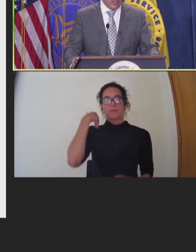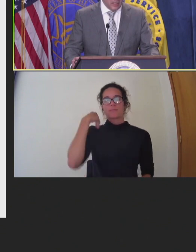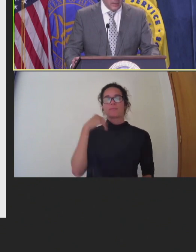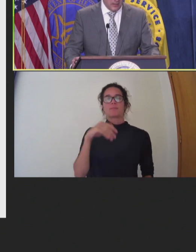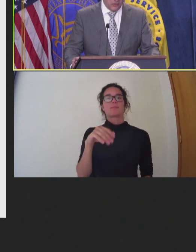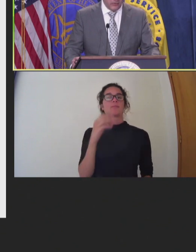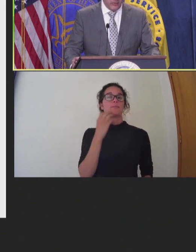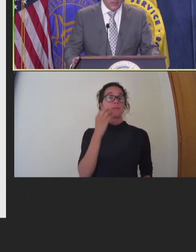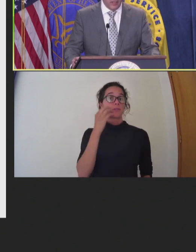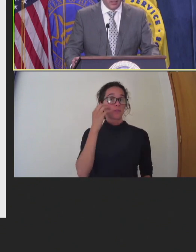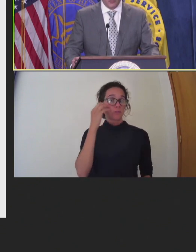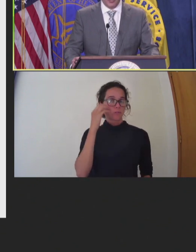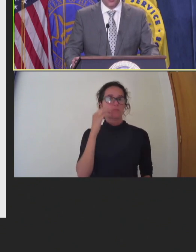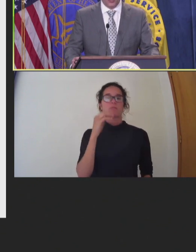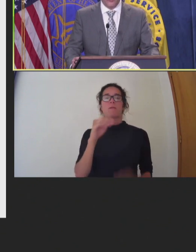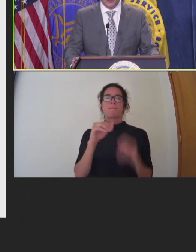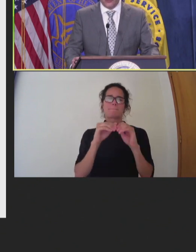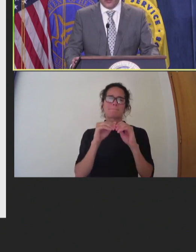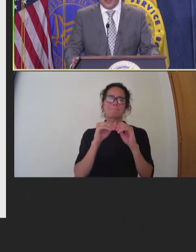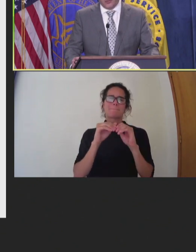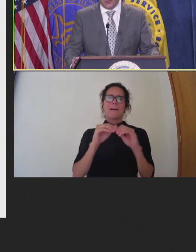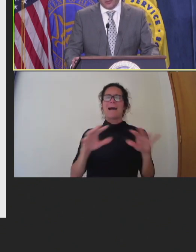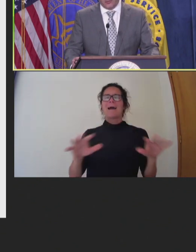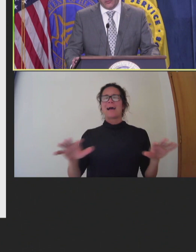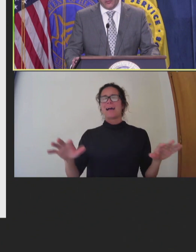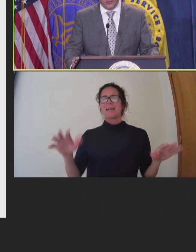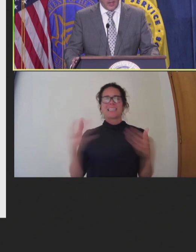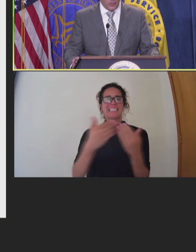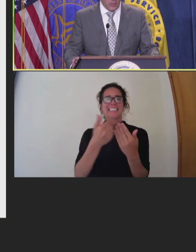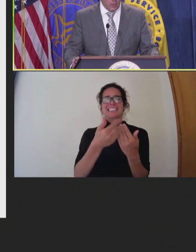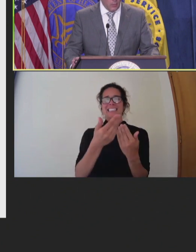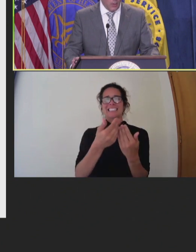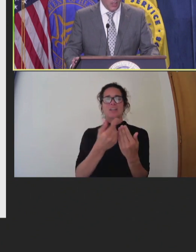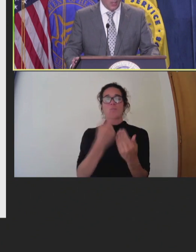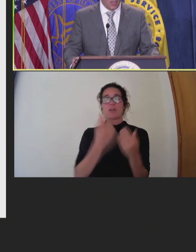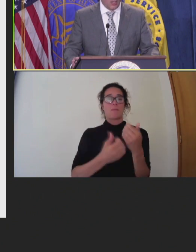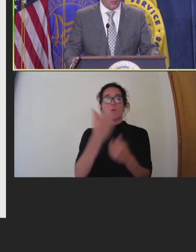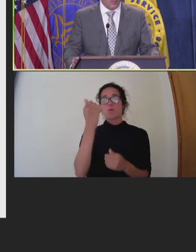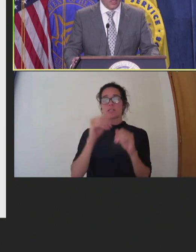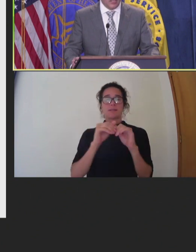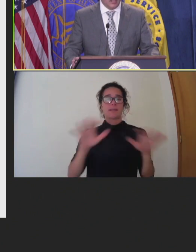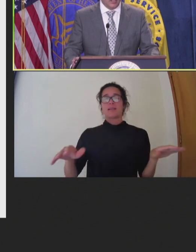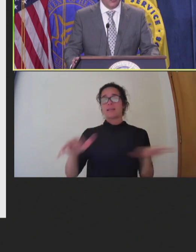contagious. The -- it's probably one of the most contagious viruses that we know. It -- exposure